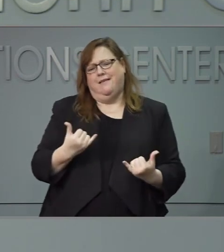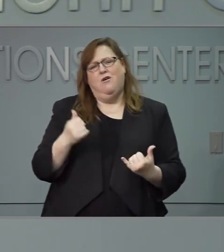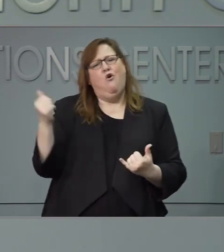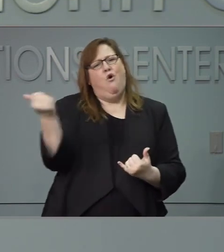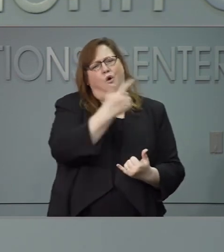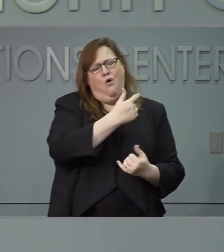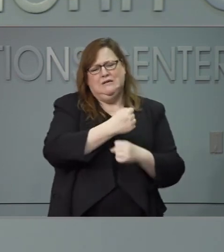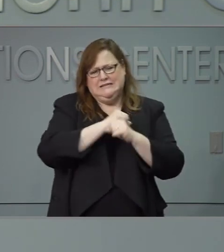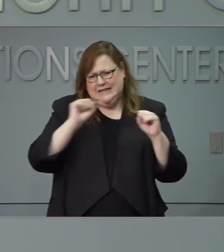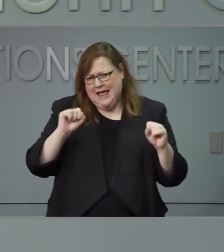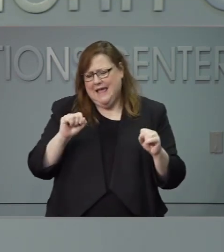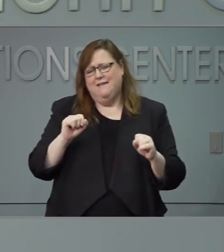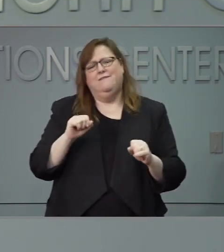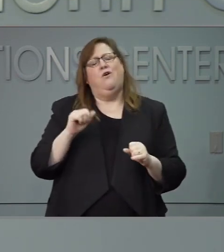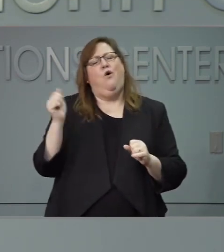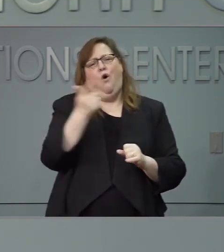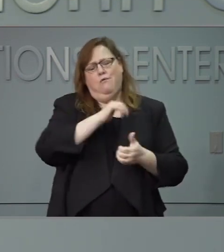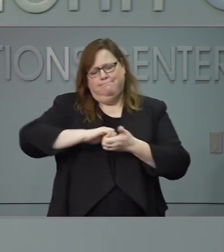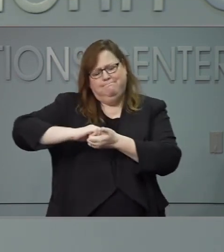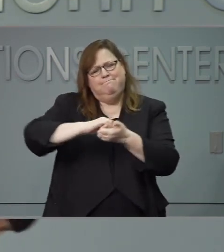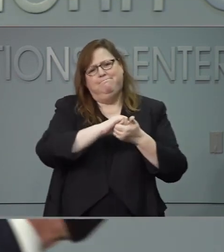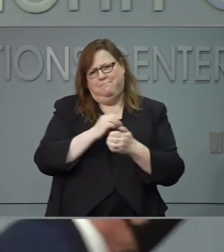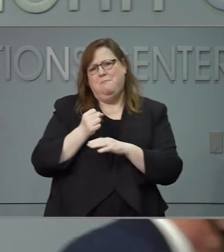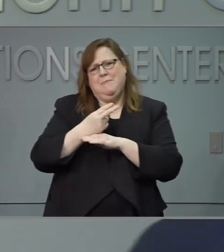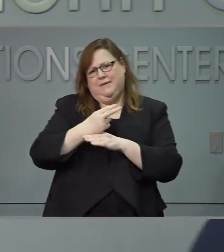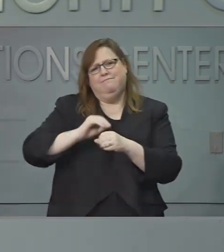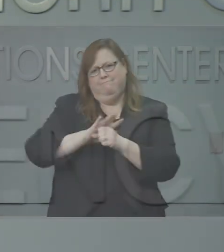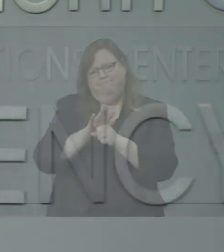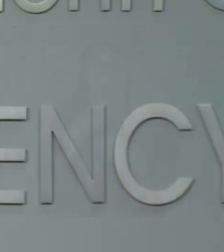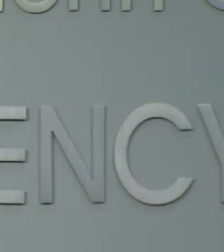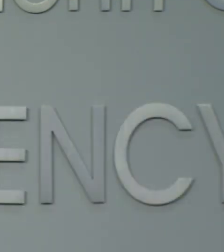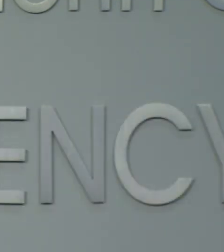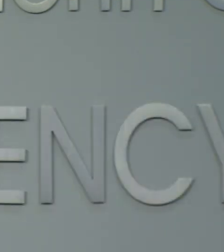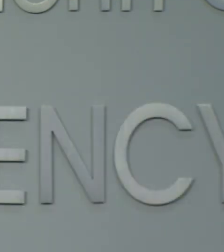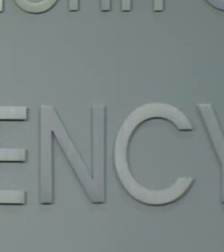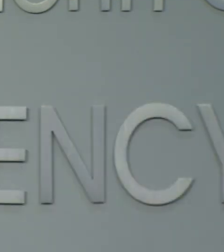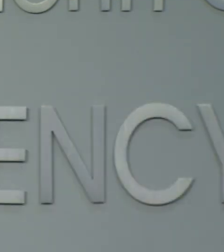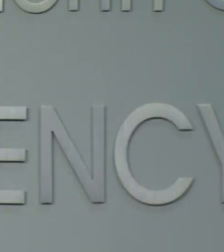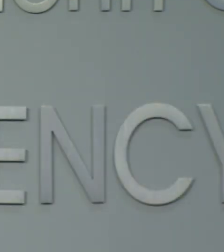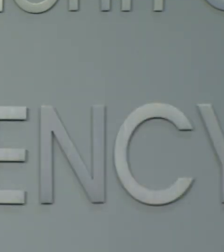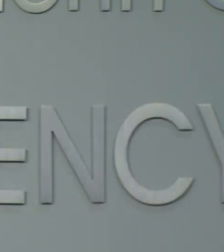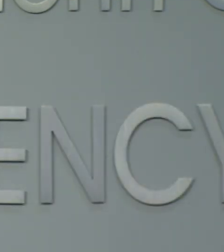SI YO CREO QUE LA ESCUELA PUEDE FUNCIONAR BIEN Y TENEMOS QUE HACER COSAS PARA MEJORAR LA EDUCACIÓN, TRATAR A LOS MAESTROS